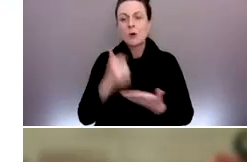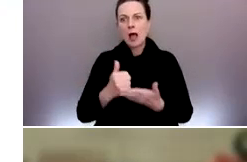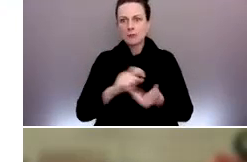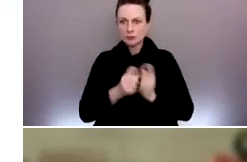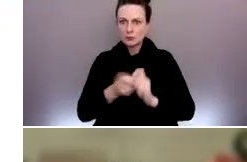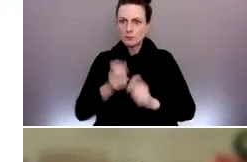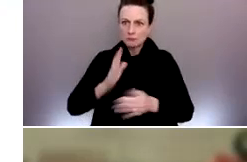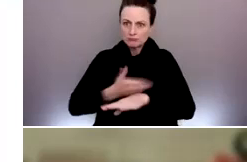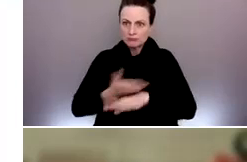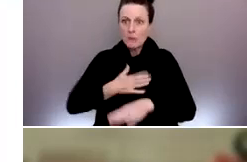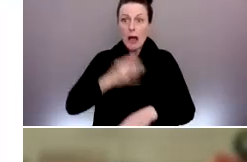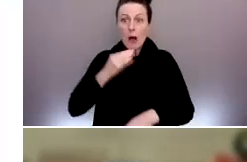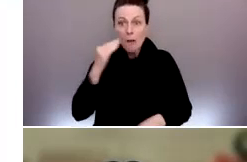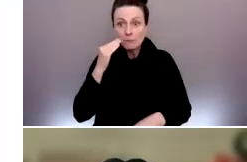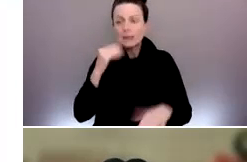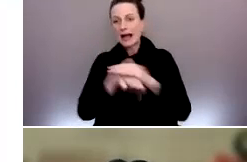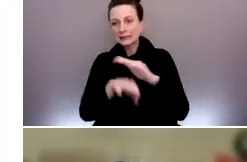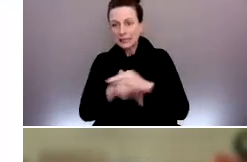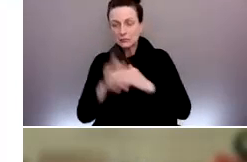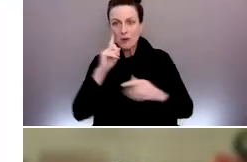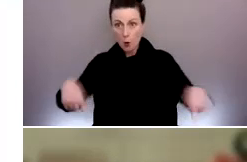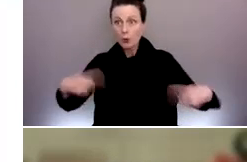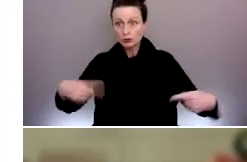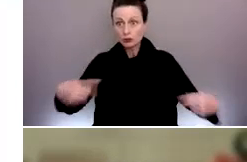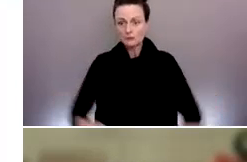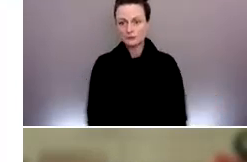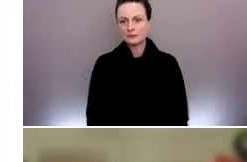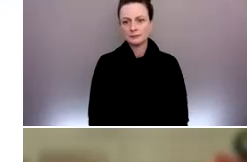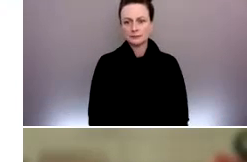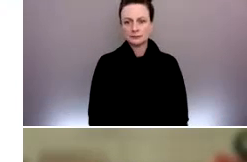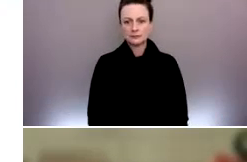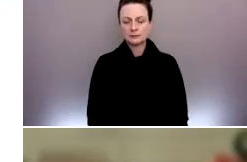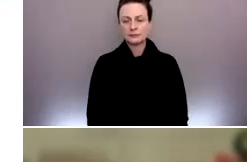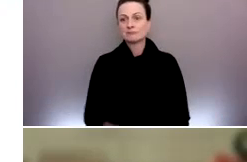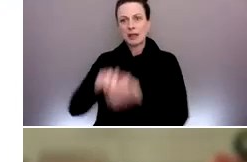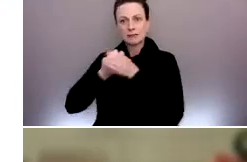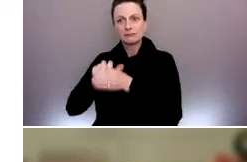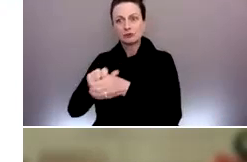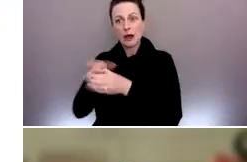and make it accessible for my wheelchair. The transit service, dial a ride transported